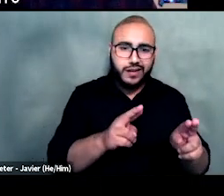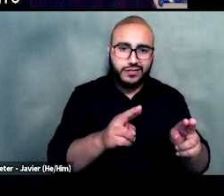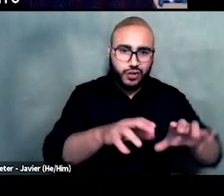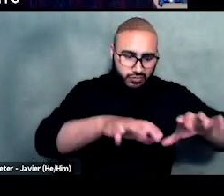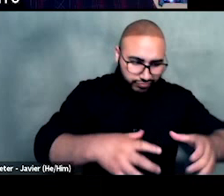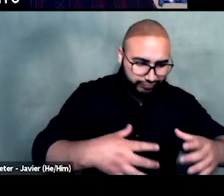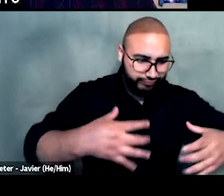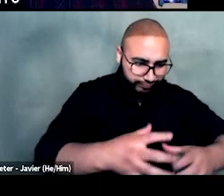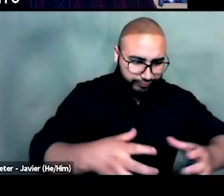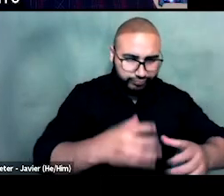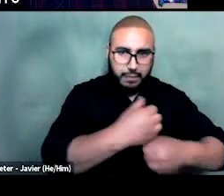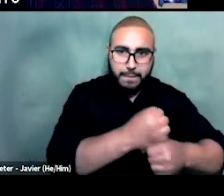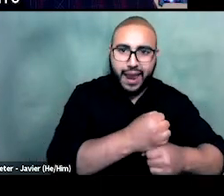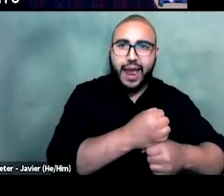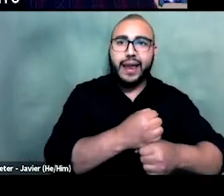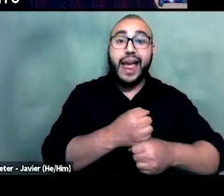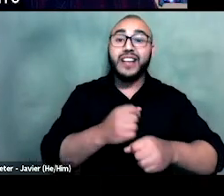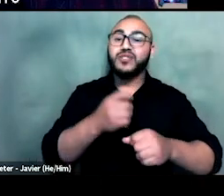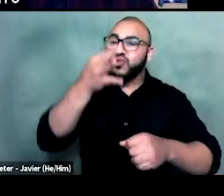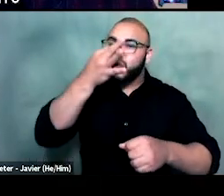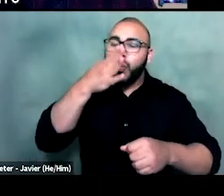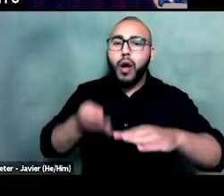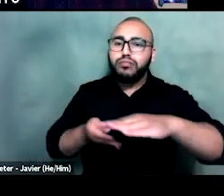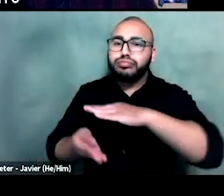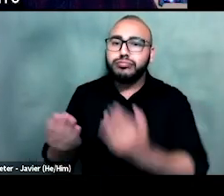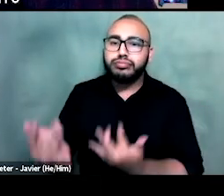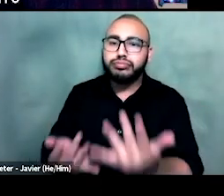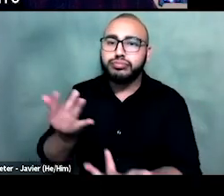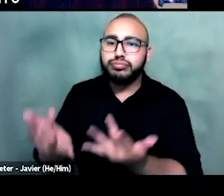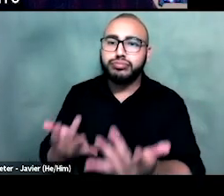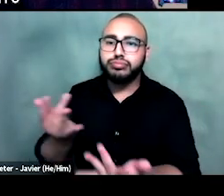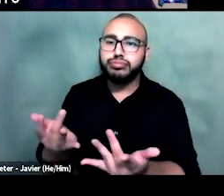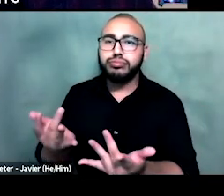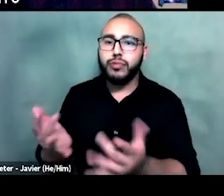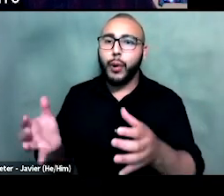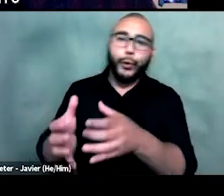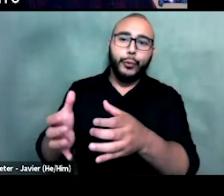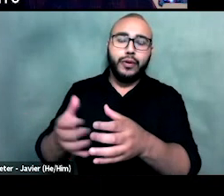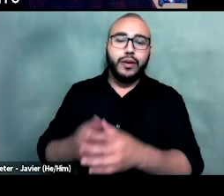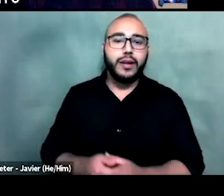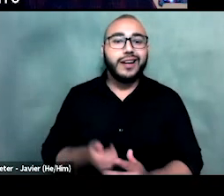completed. And she's sitting on a really beautiful blanket in front of a juniper tree,